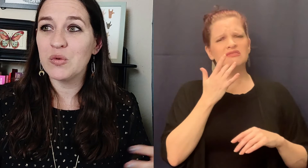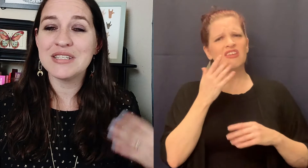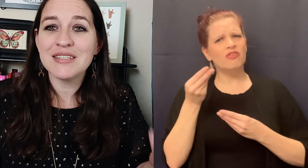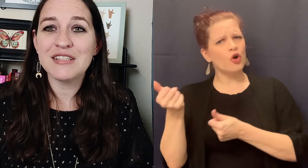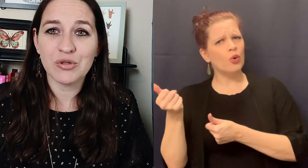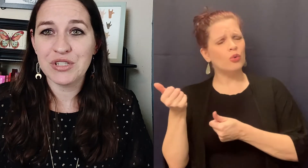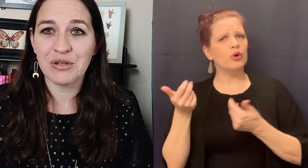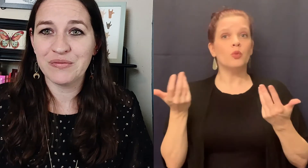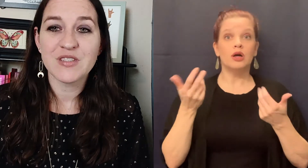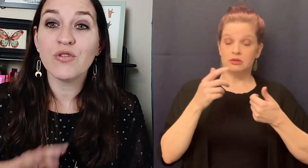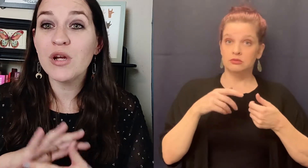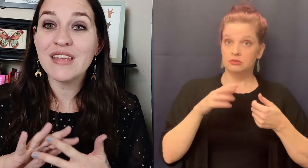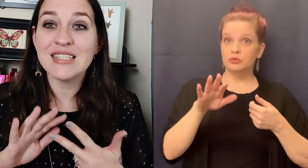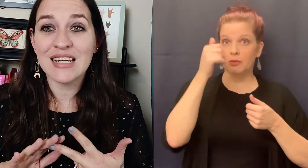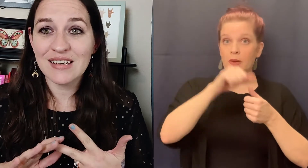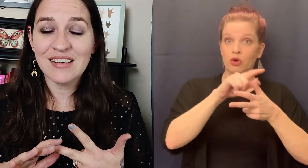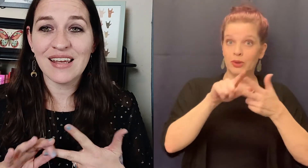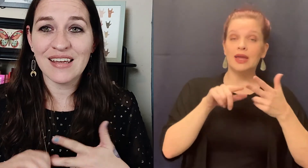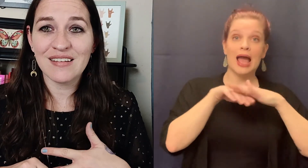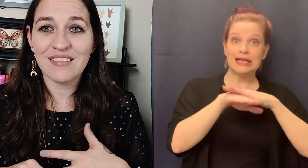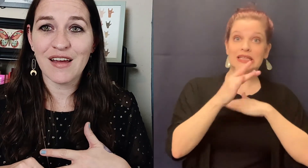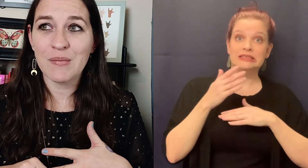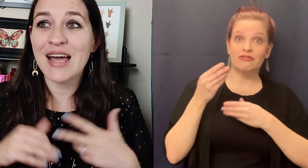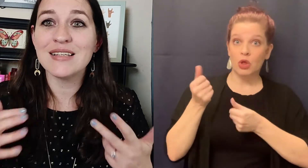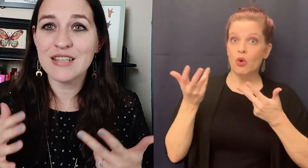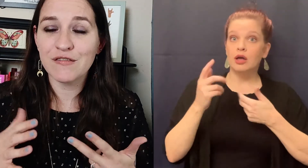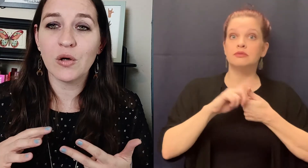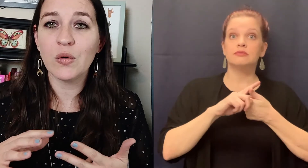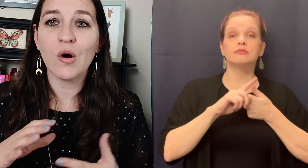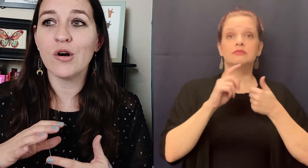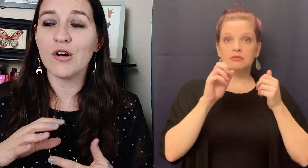was accessible to you. So three things needed in accessing flow are